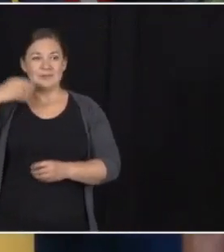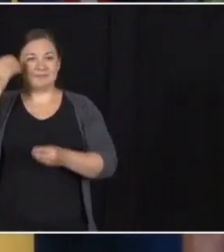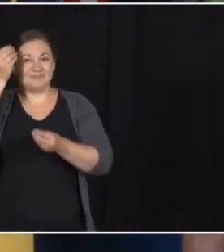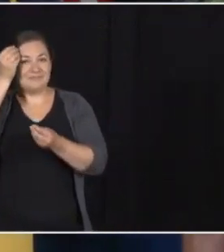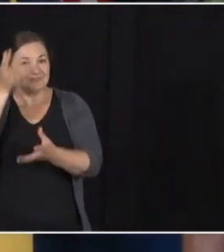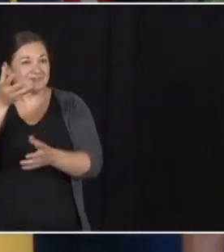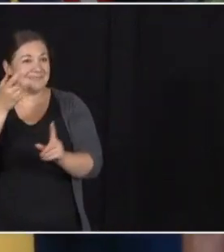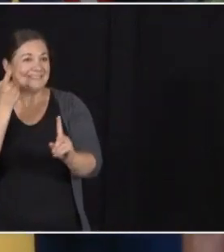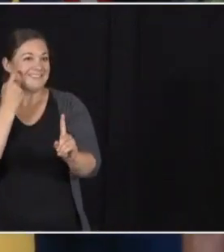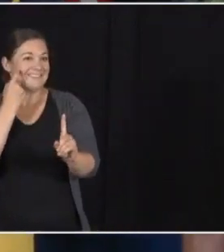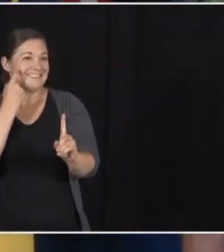A French teacher just spoke there.